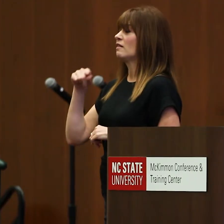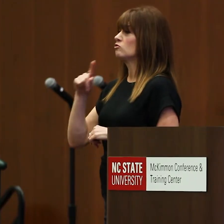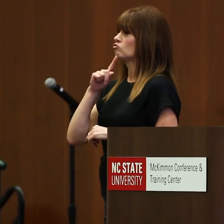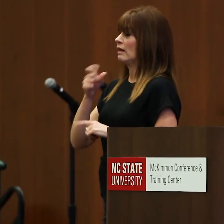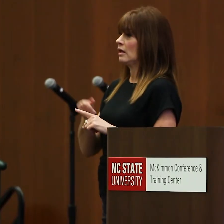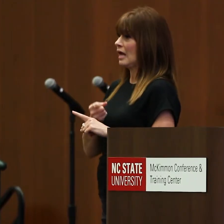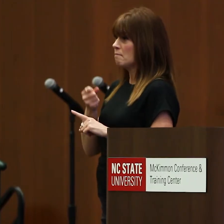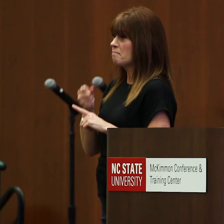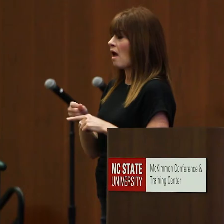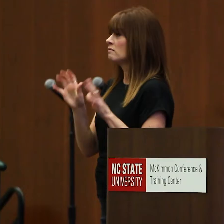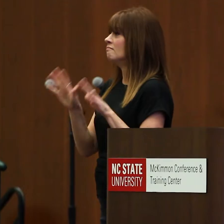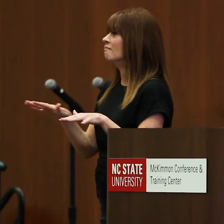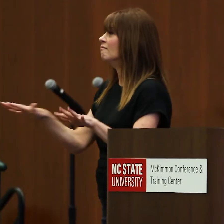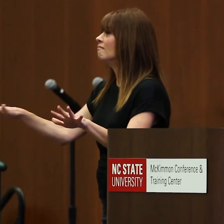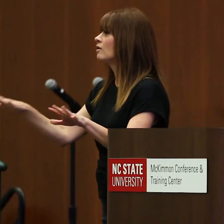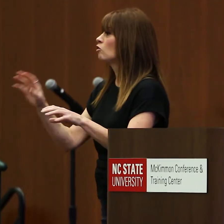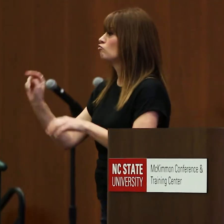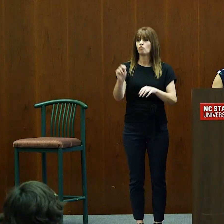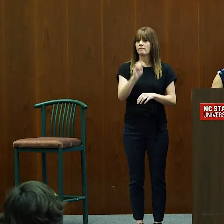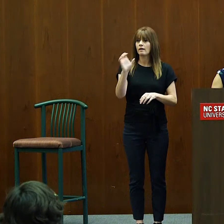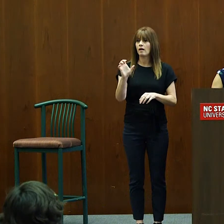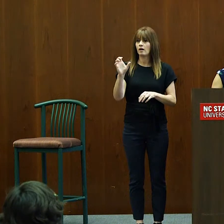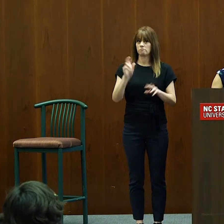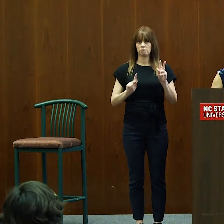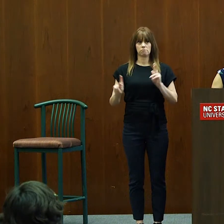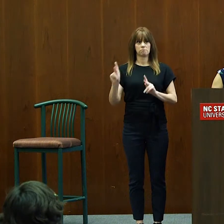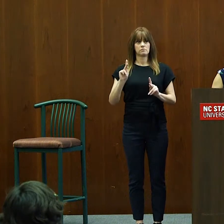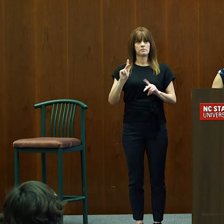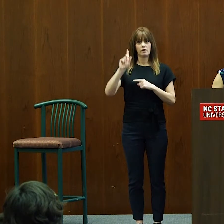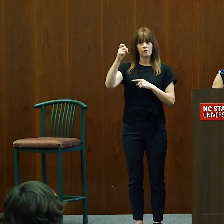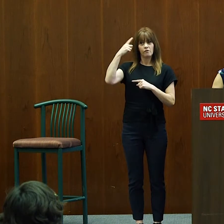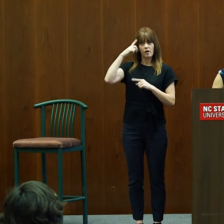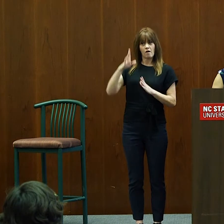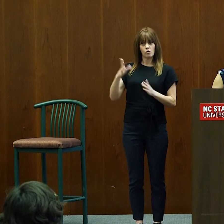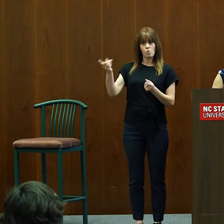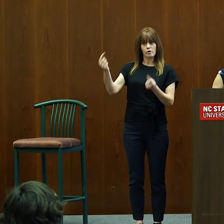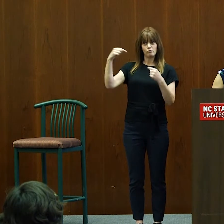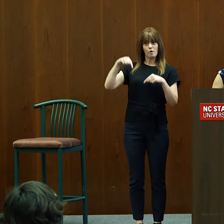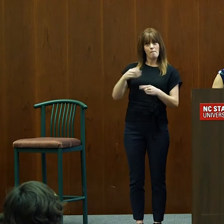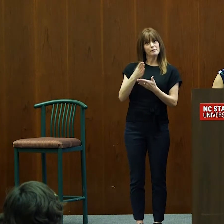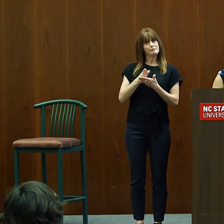work for the state of North Carolina, the Governor wanted to come by and say "Thank you".